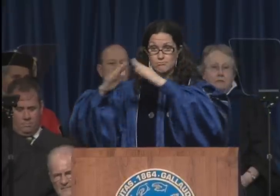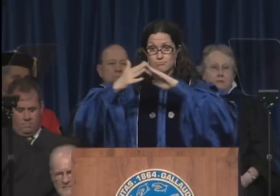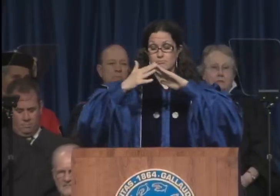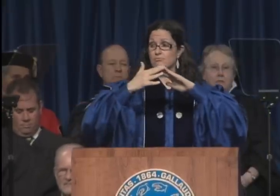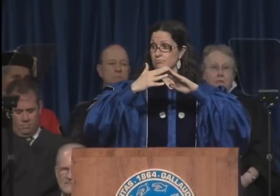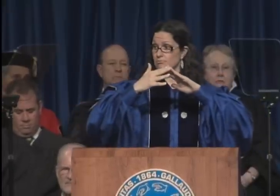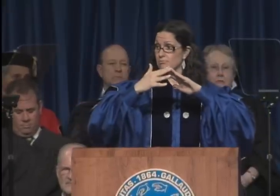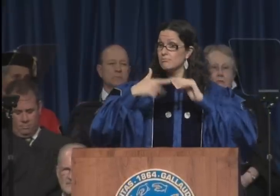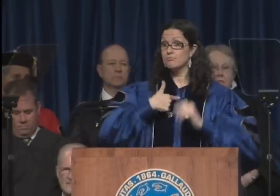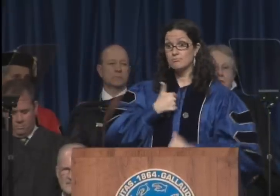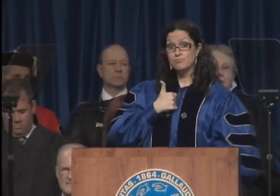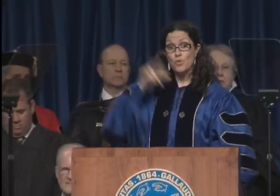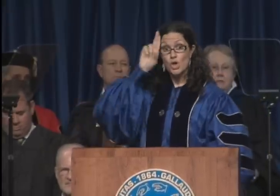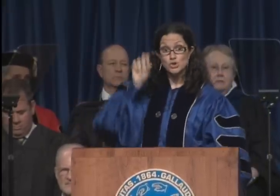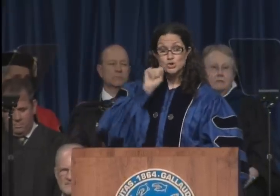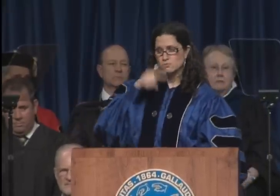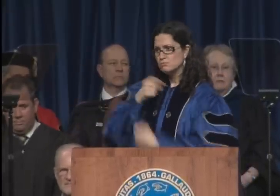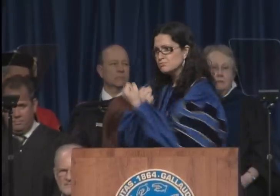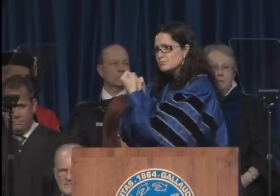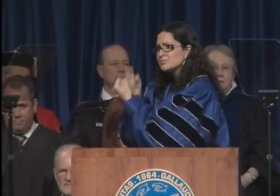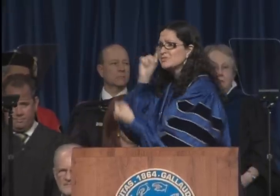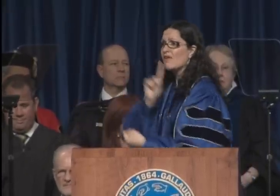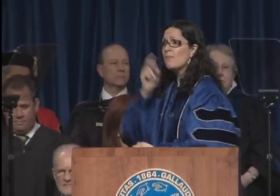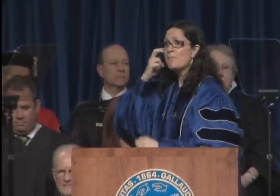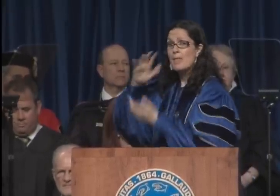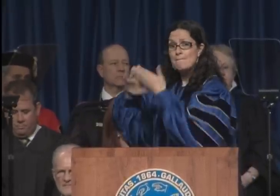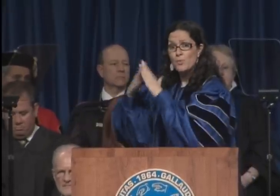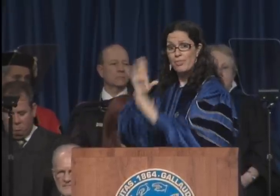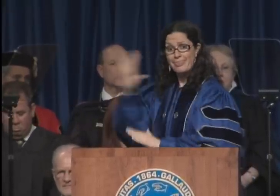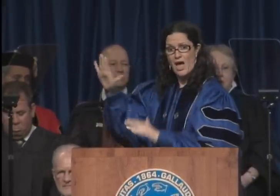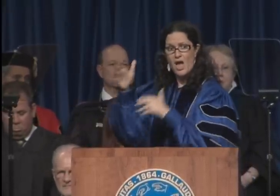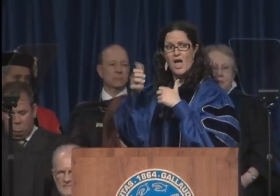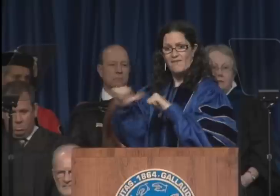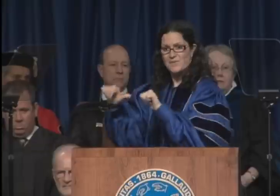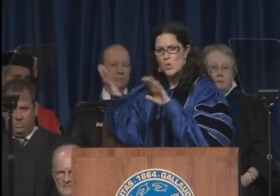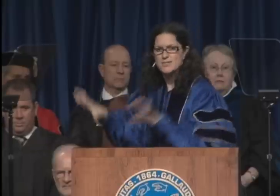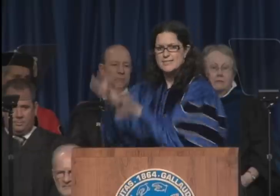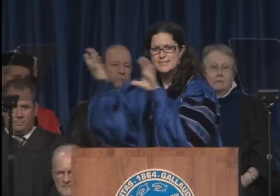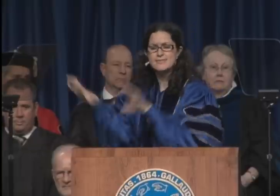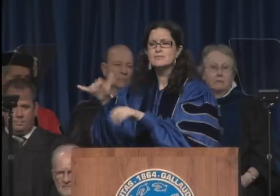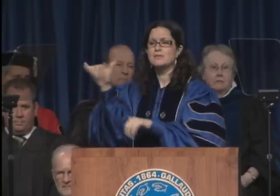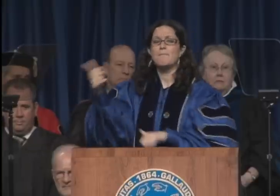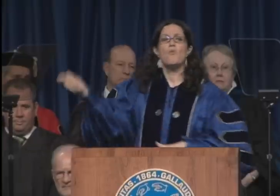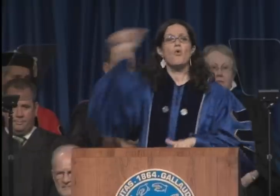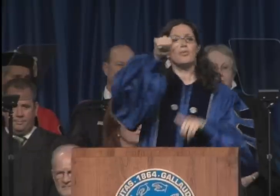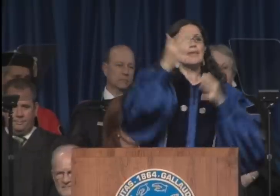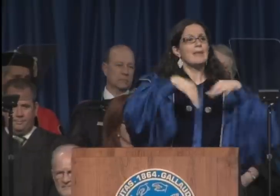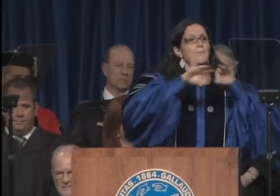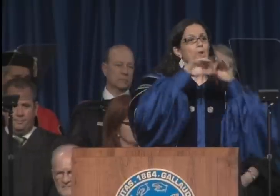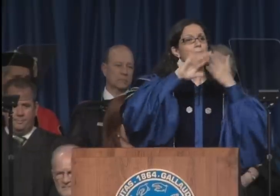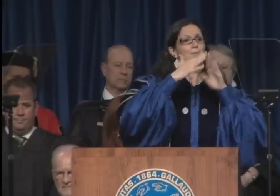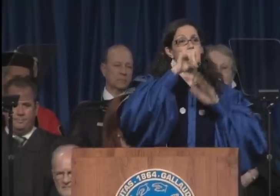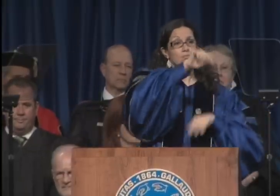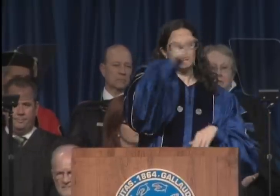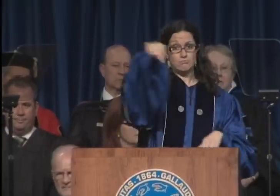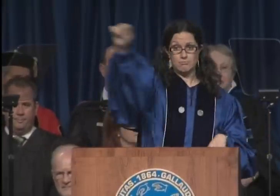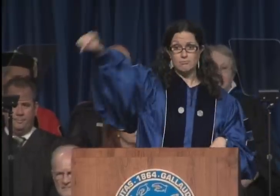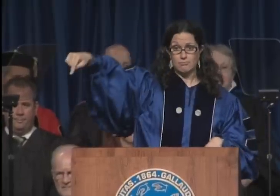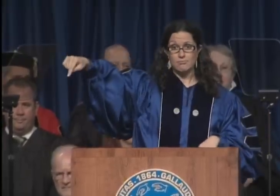and to embrace the richness of our diverse and multi-layered community. As a deaf person with Usher Syndrome,